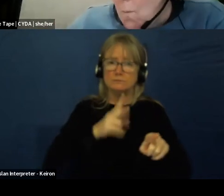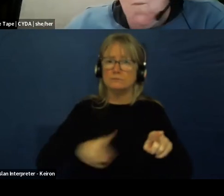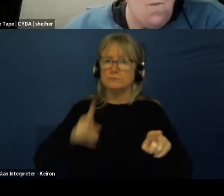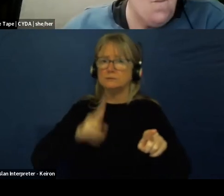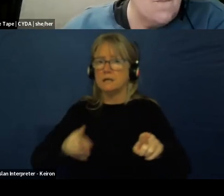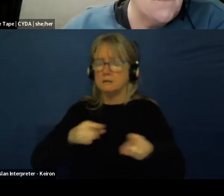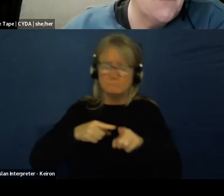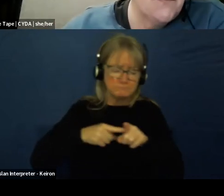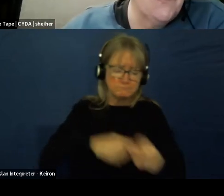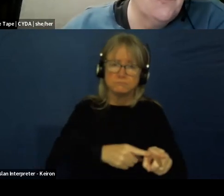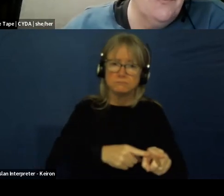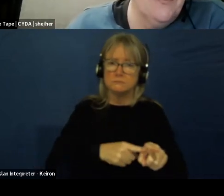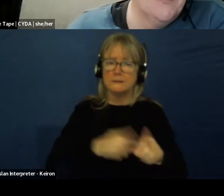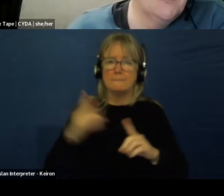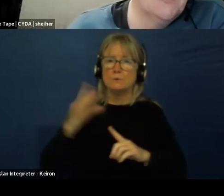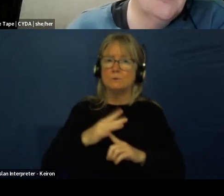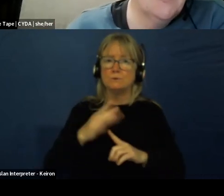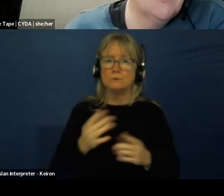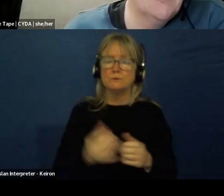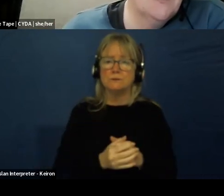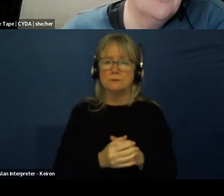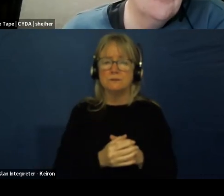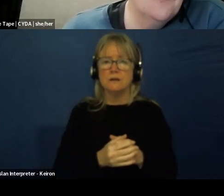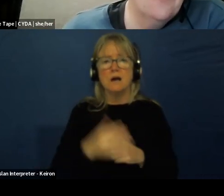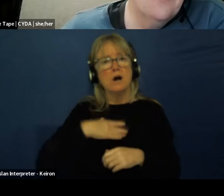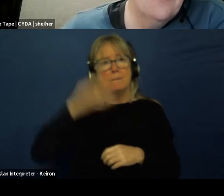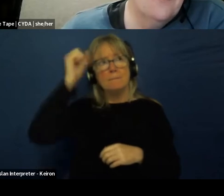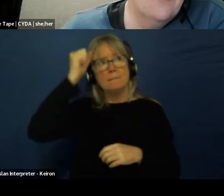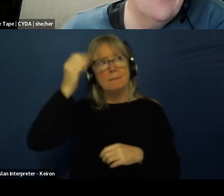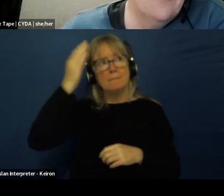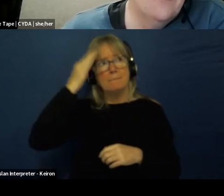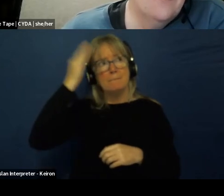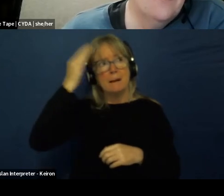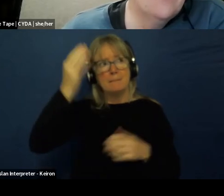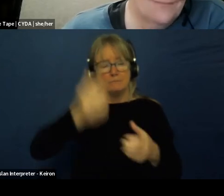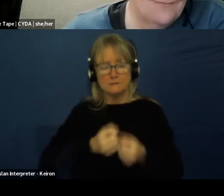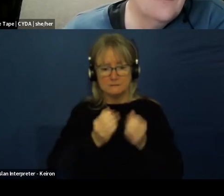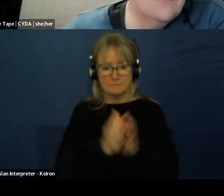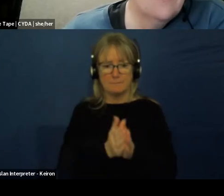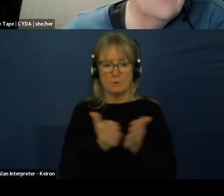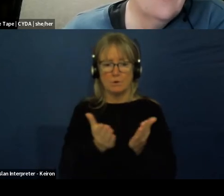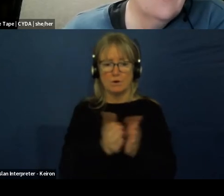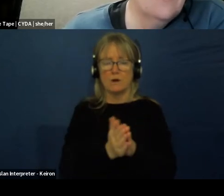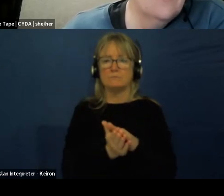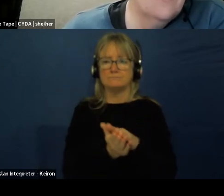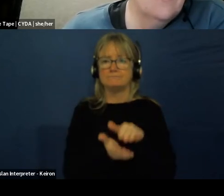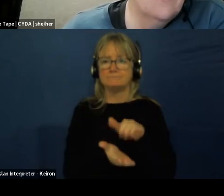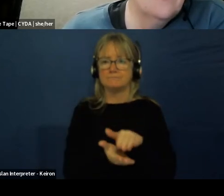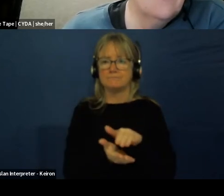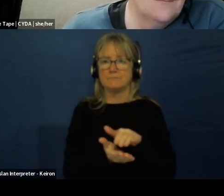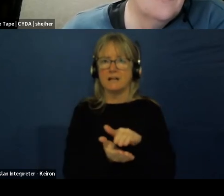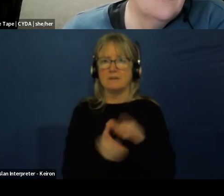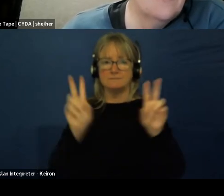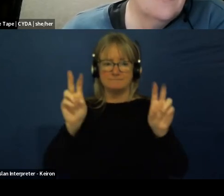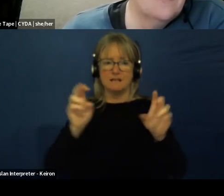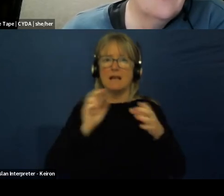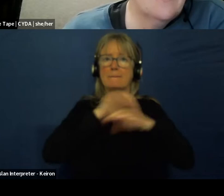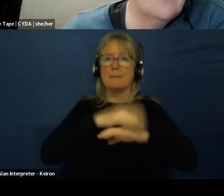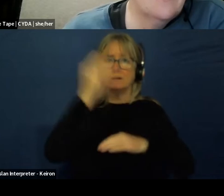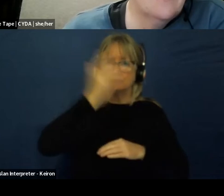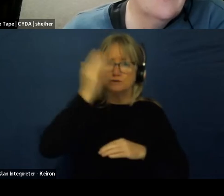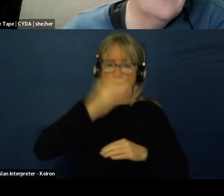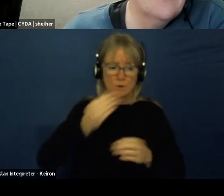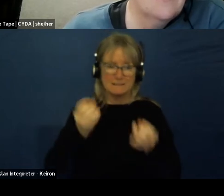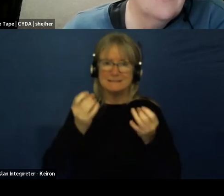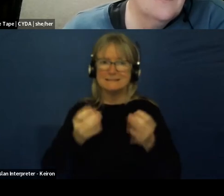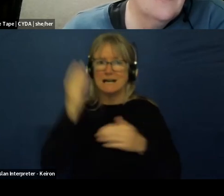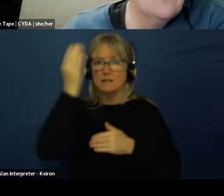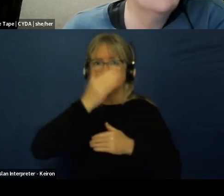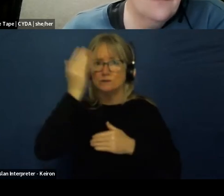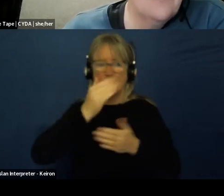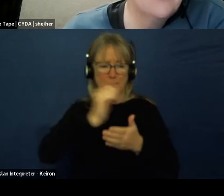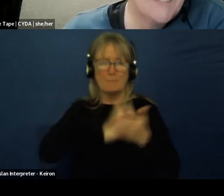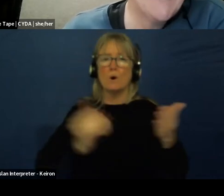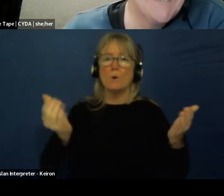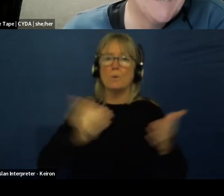Like many logistics and I record my mom, getting the speak book for me about school and starting school. It was something she picked up from bw or something.